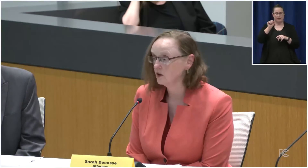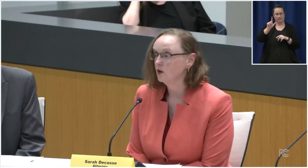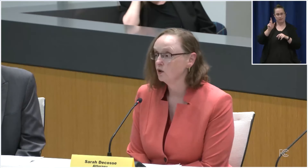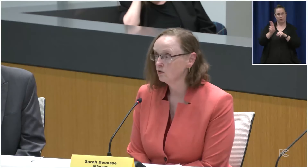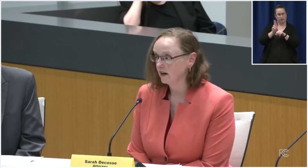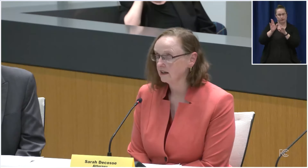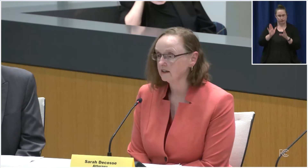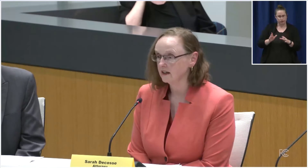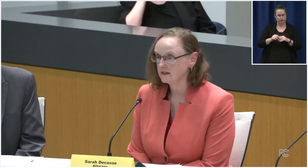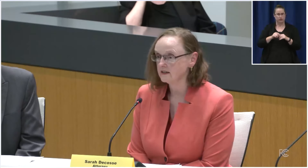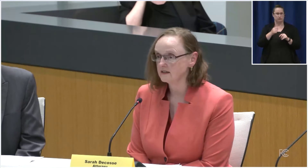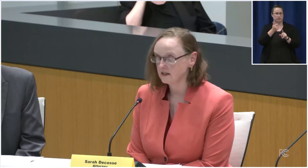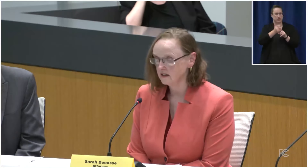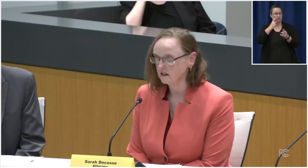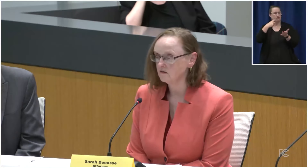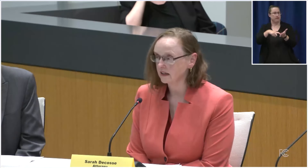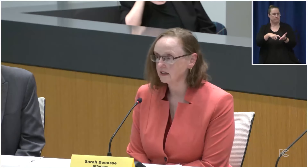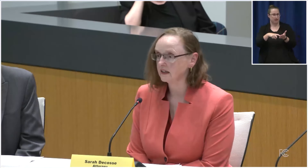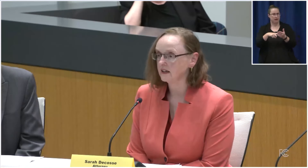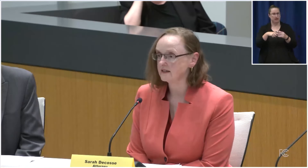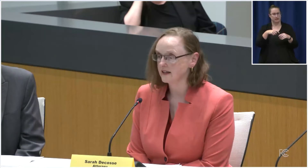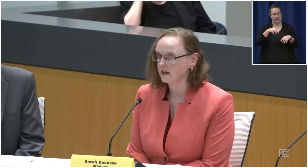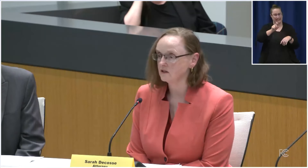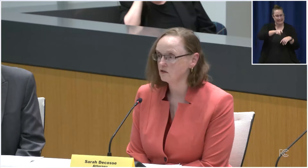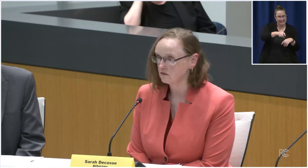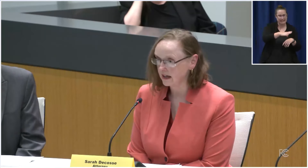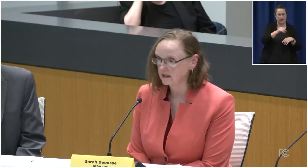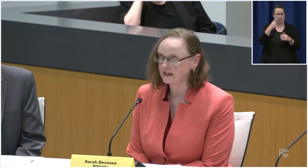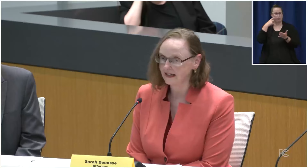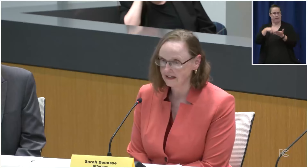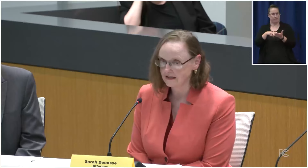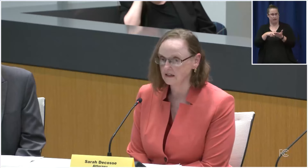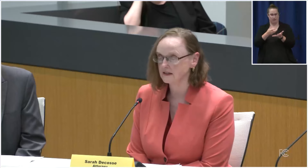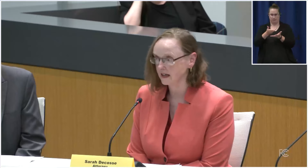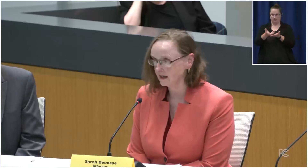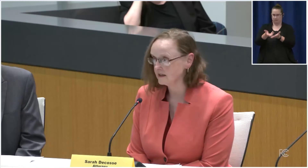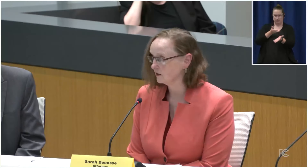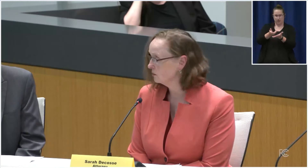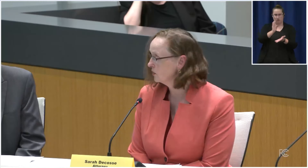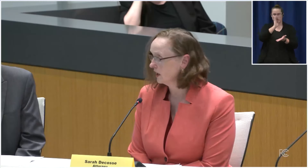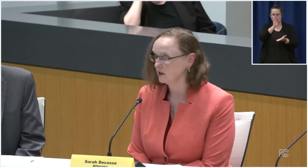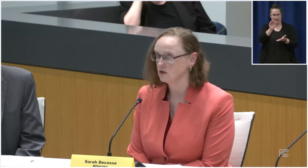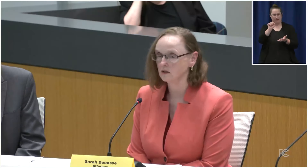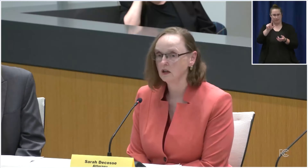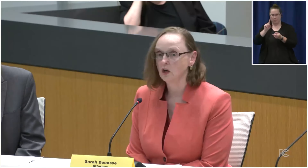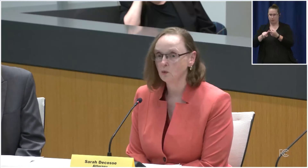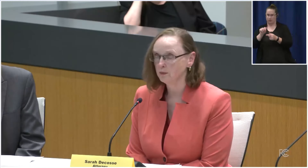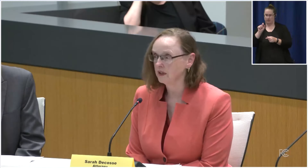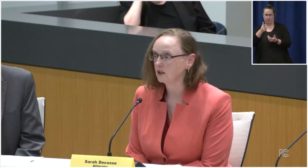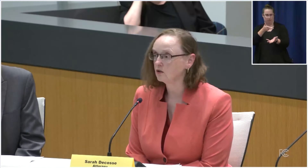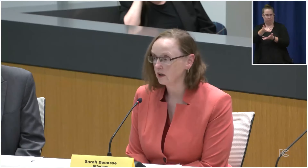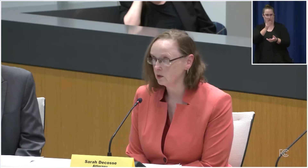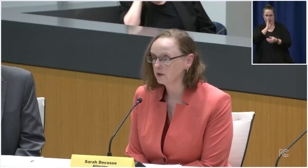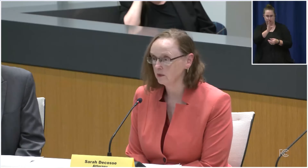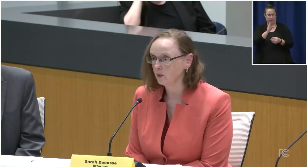FANTASTIC INFORMATION INTERNALLY REALLY PREPARED BY INDIVIDUALS WITHIN THE ORGANIZATION WHO ARE ASL